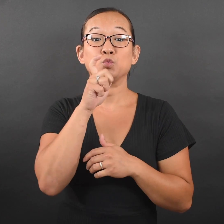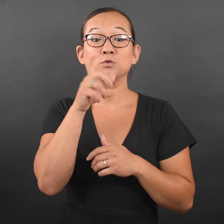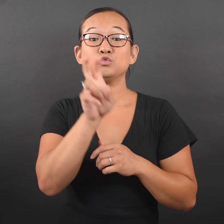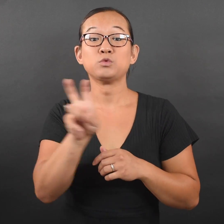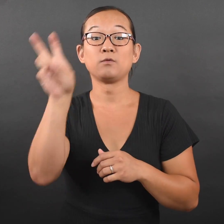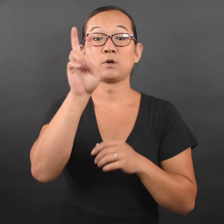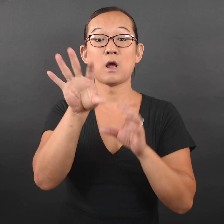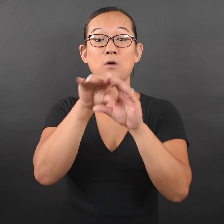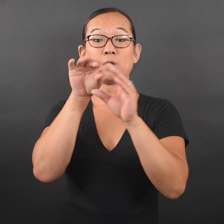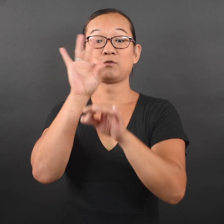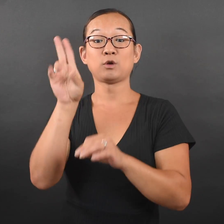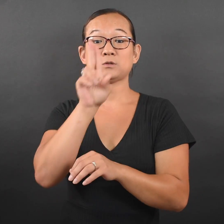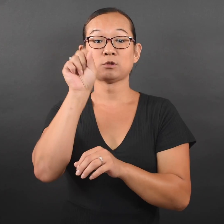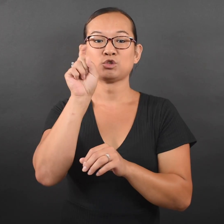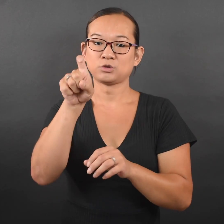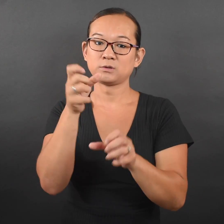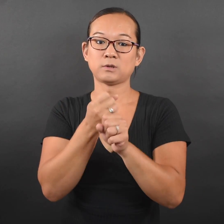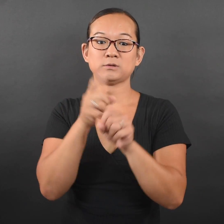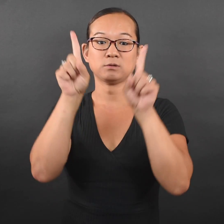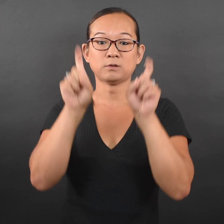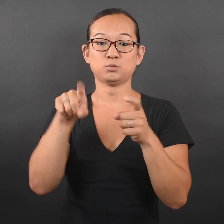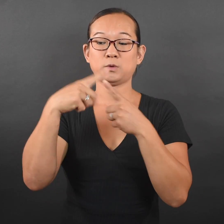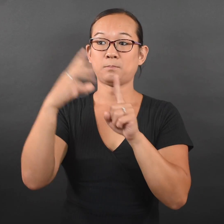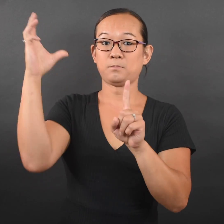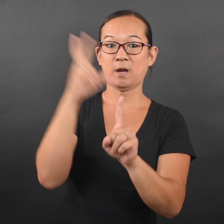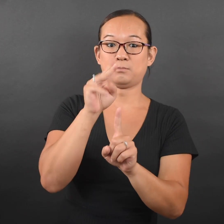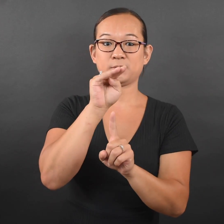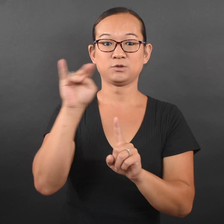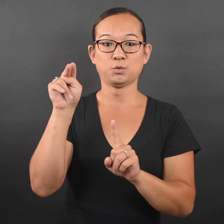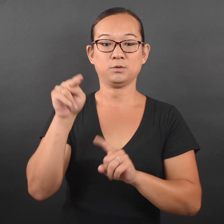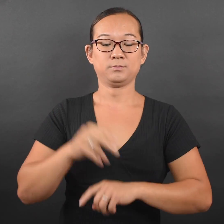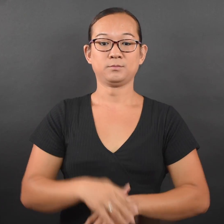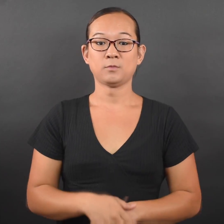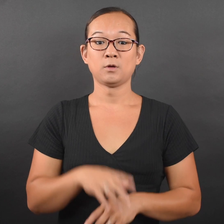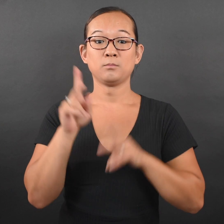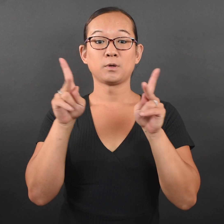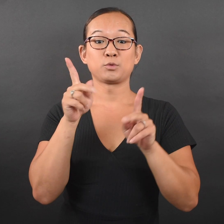internationally should get tested upon returning to Minnesota.